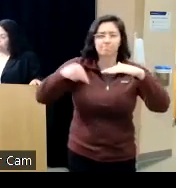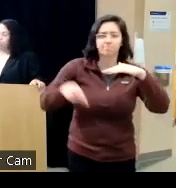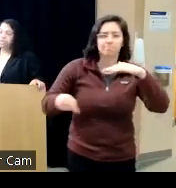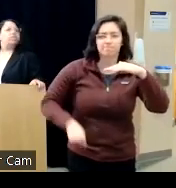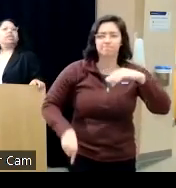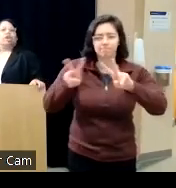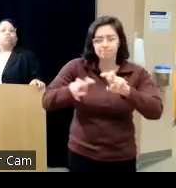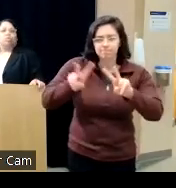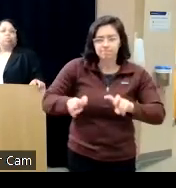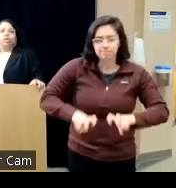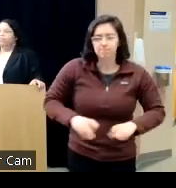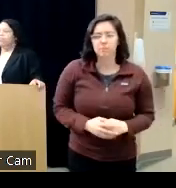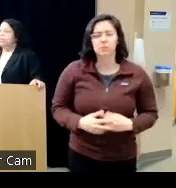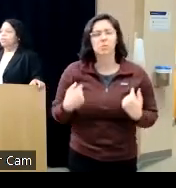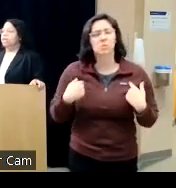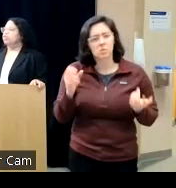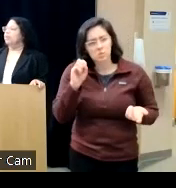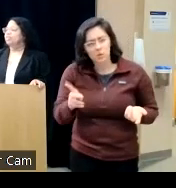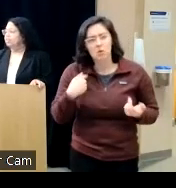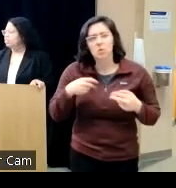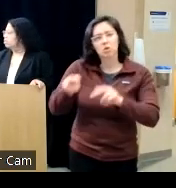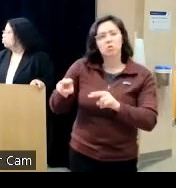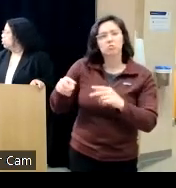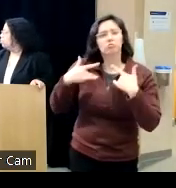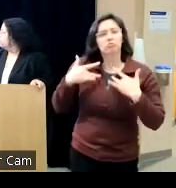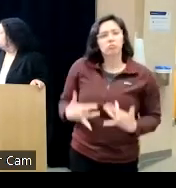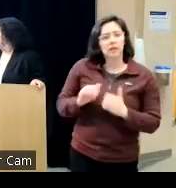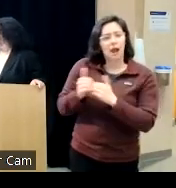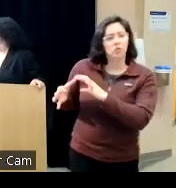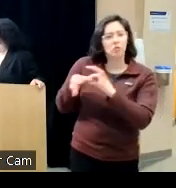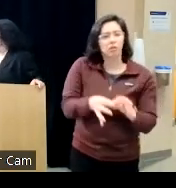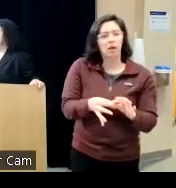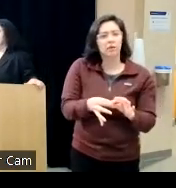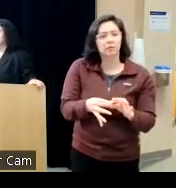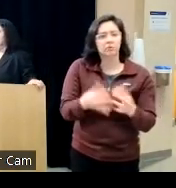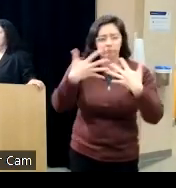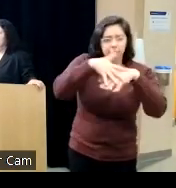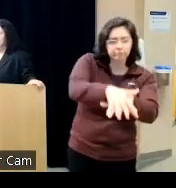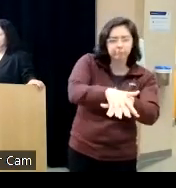and we wanted to look at well what if we looked at depression with this intersection of violence